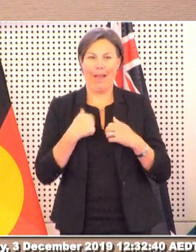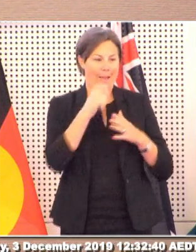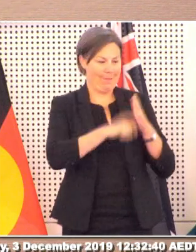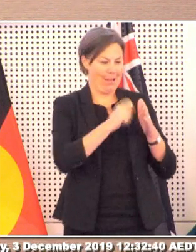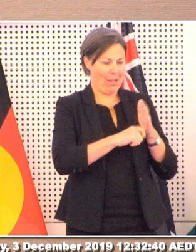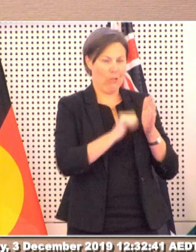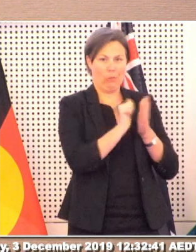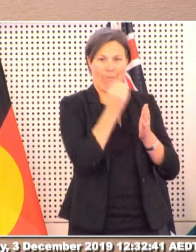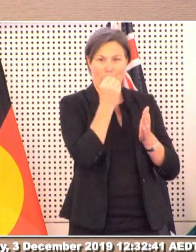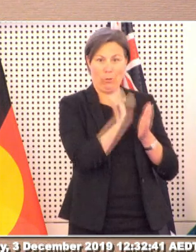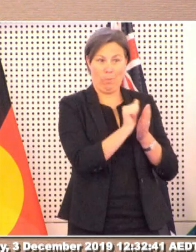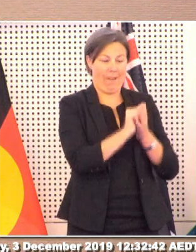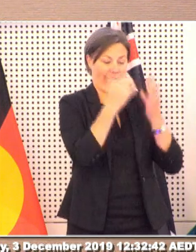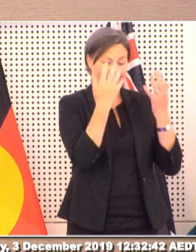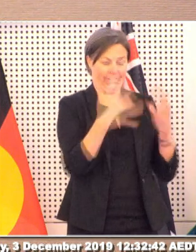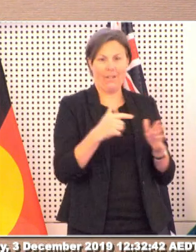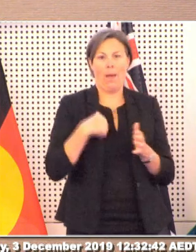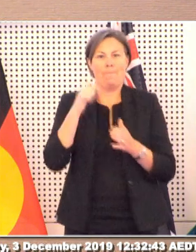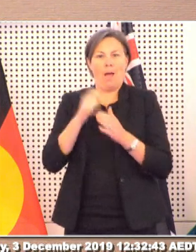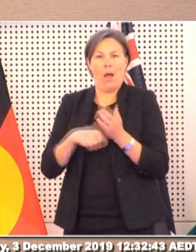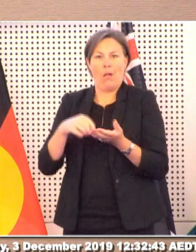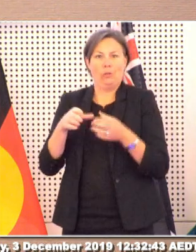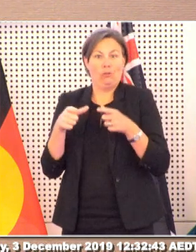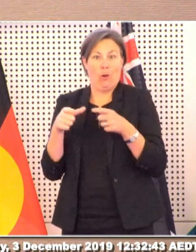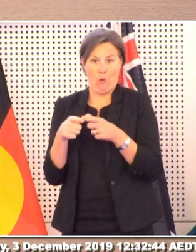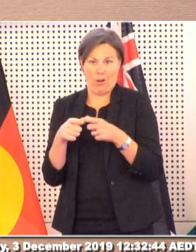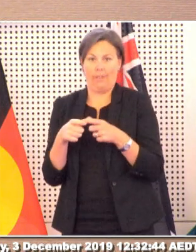And there was a lady and her son standing next to me.